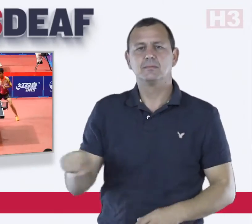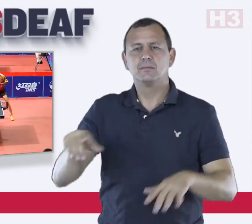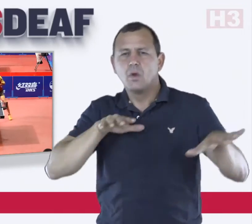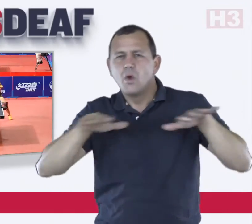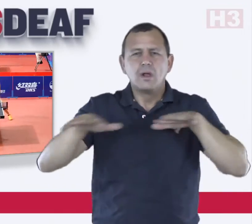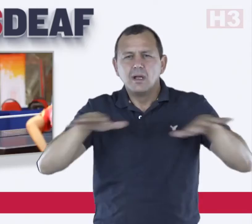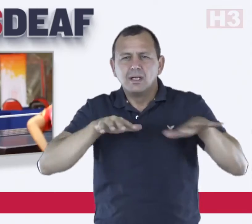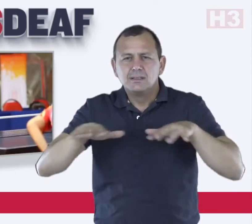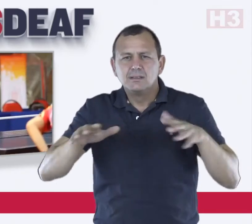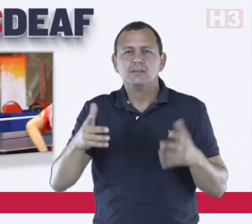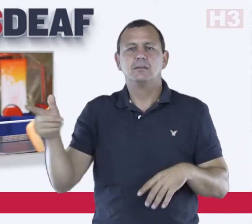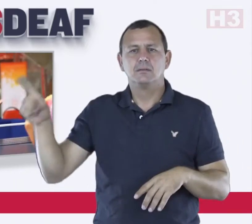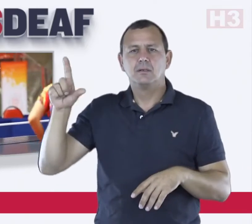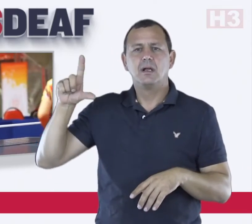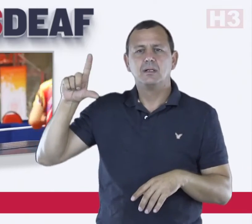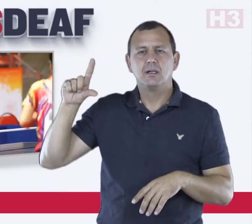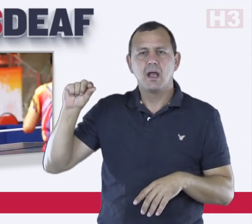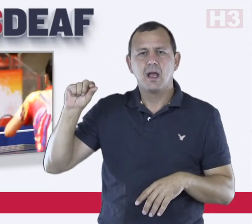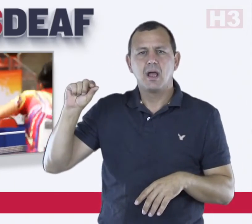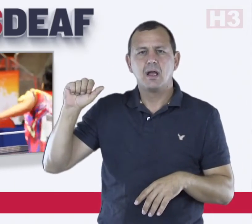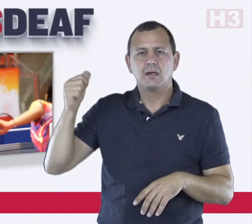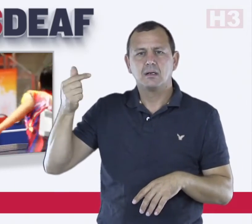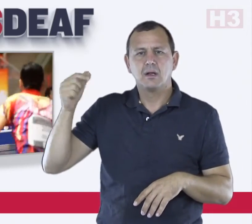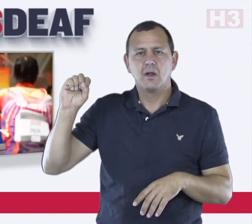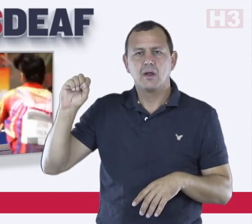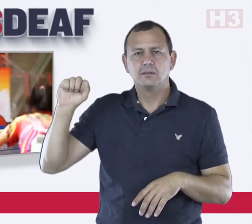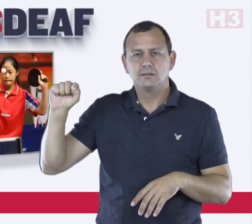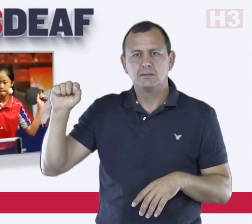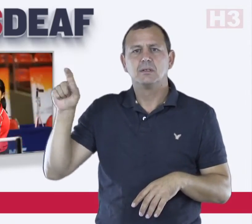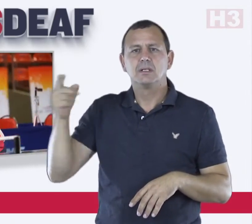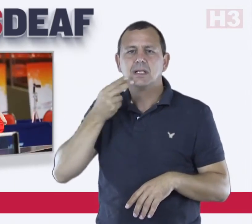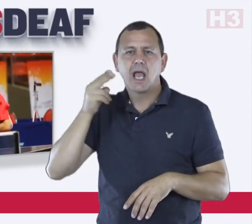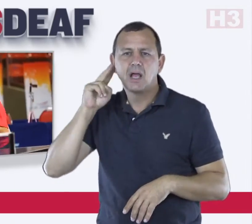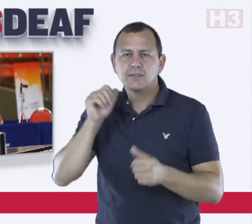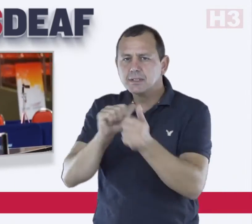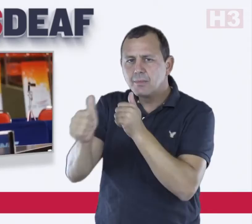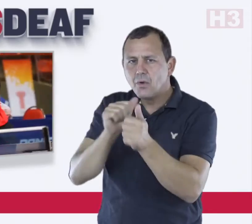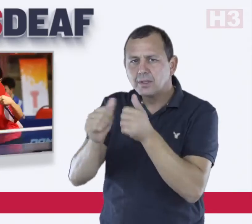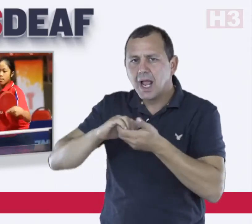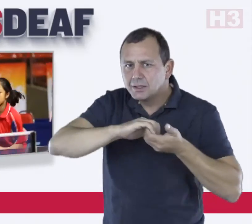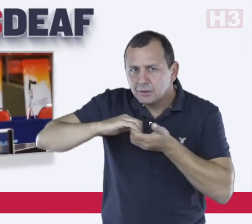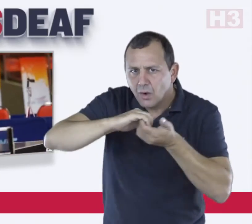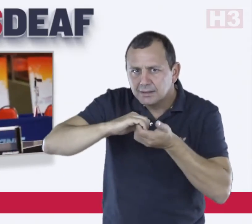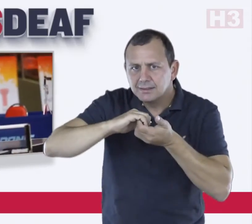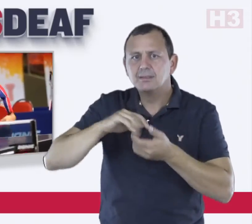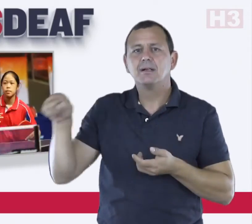Organized by Lagos’ Deaf Sports Association, it had